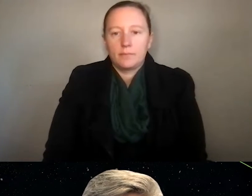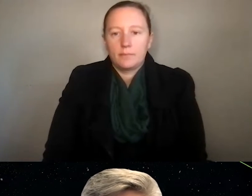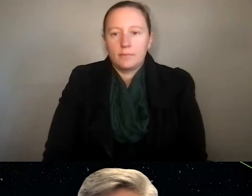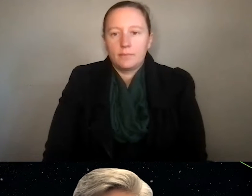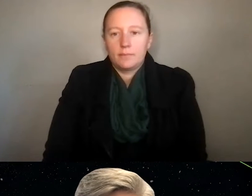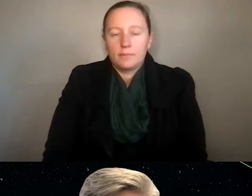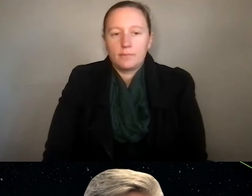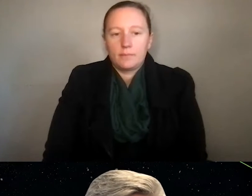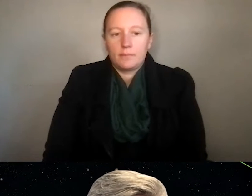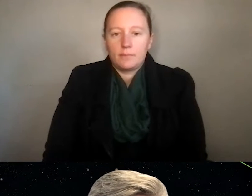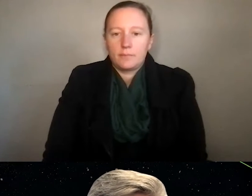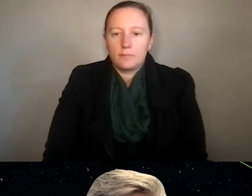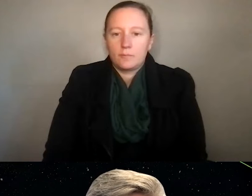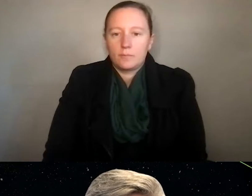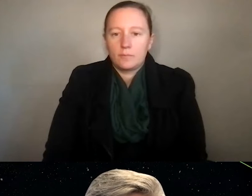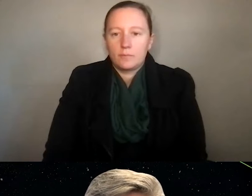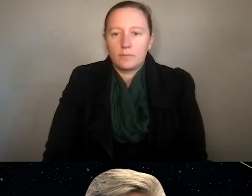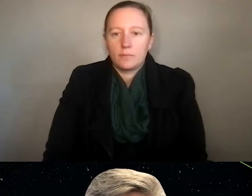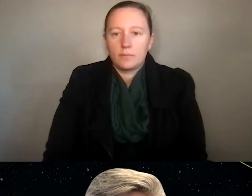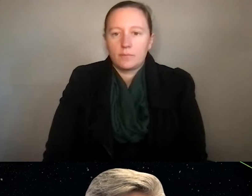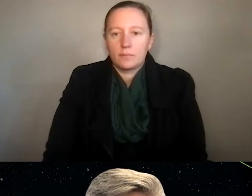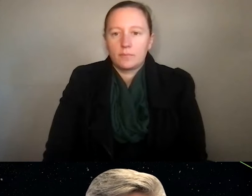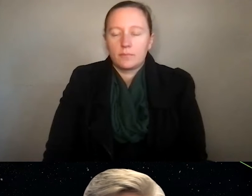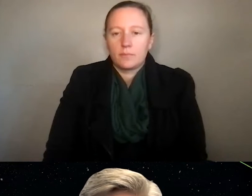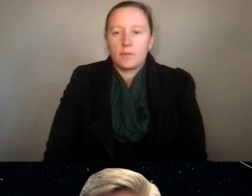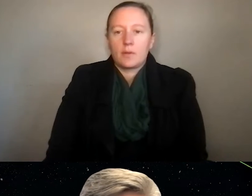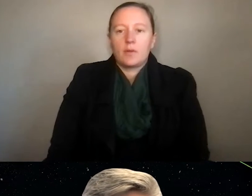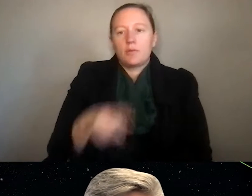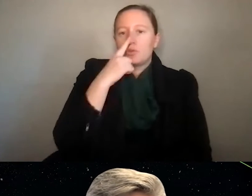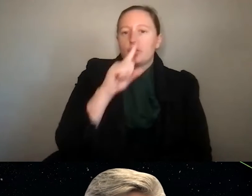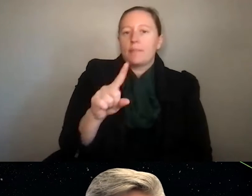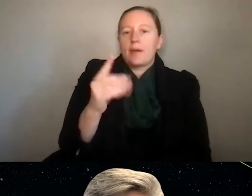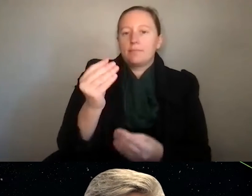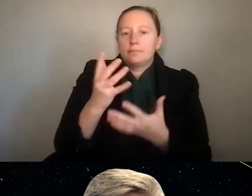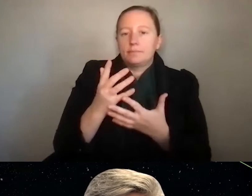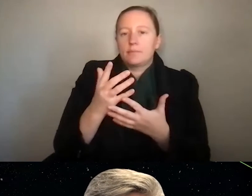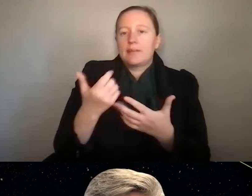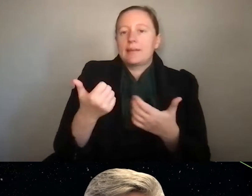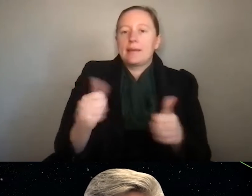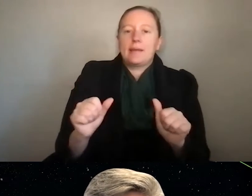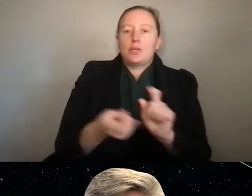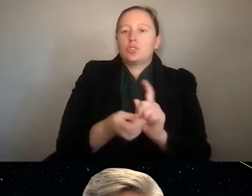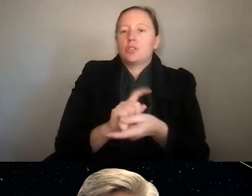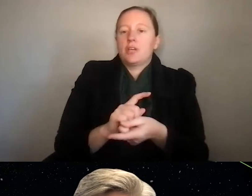can you highlight the major changes to the programs in the past year.